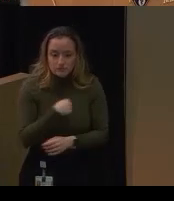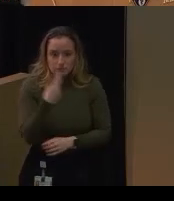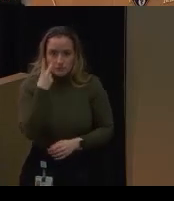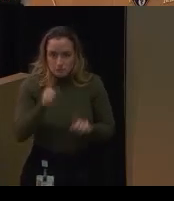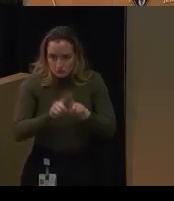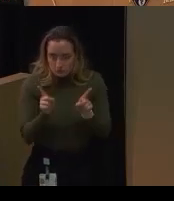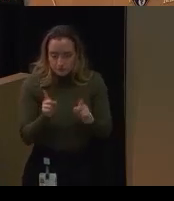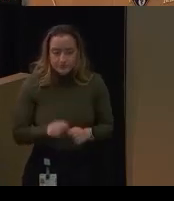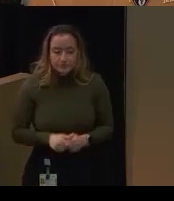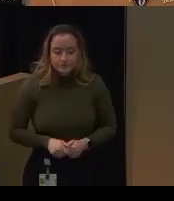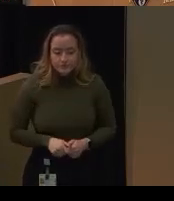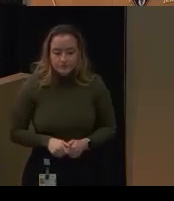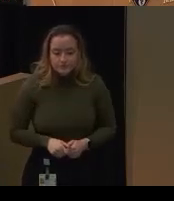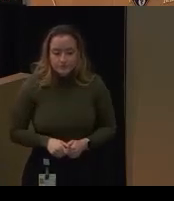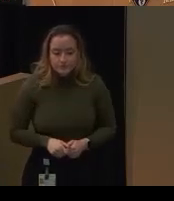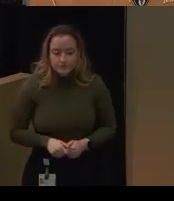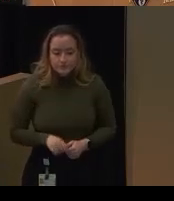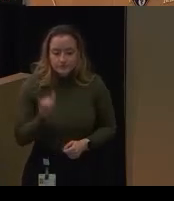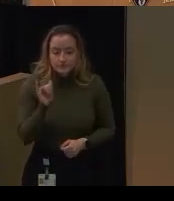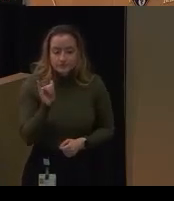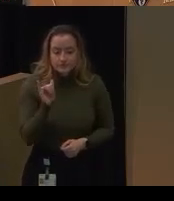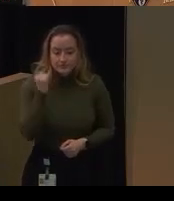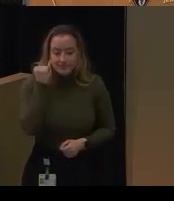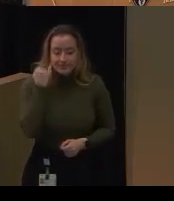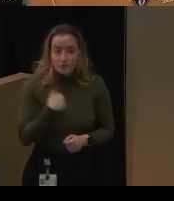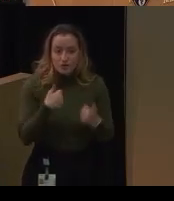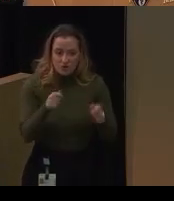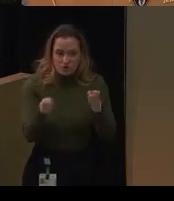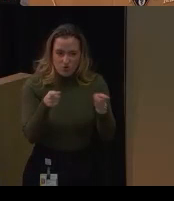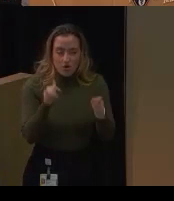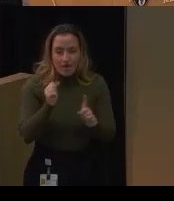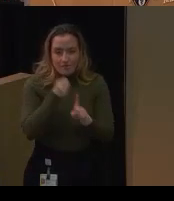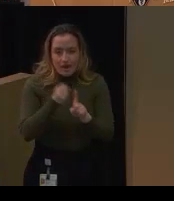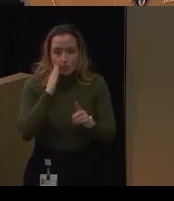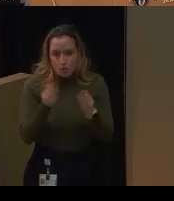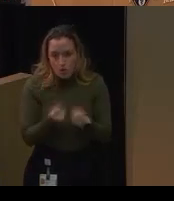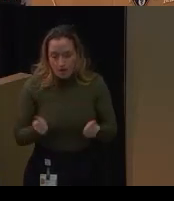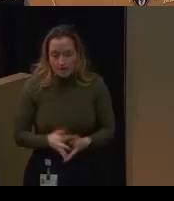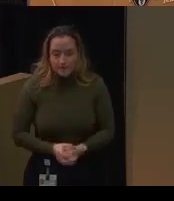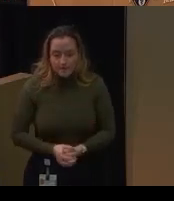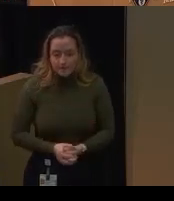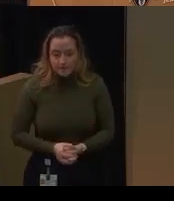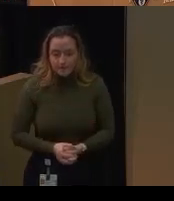for reading ability that effect goes away okay so today I told you about a real-time Fri